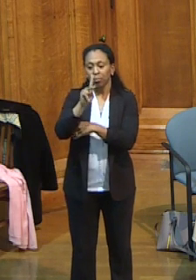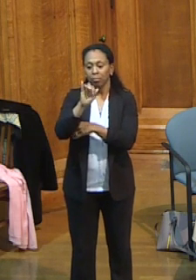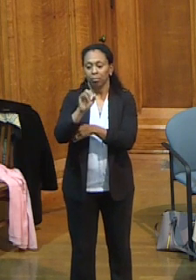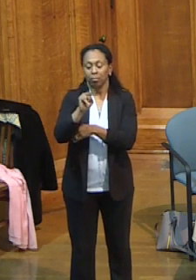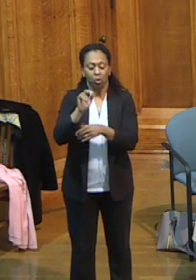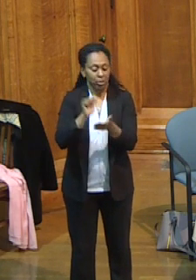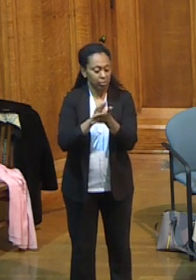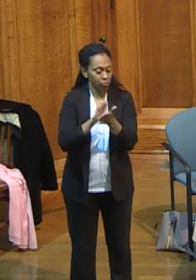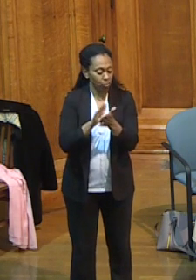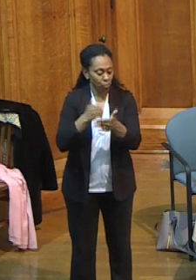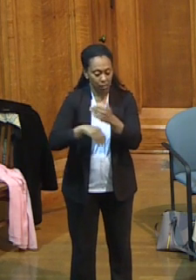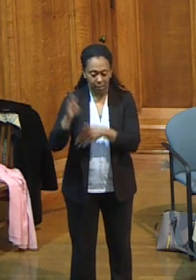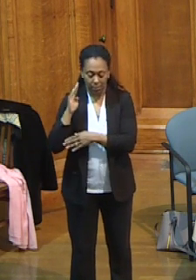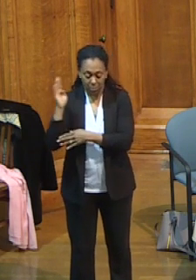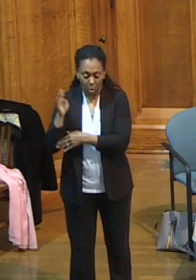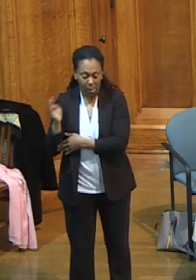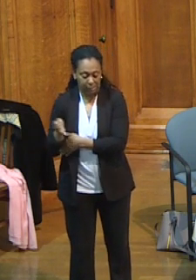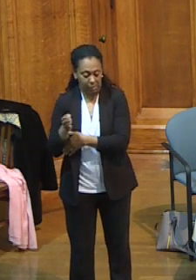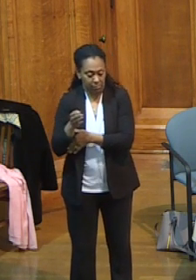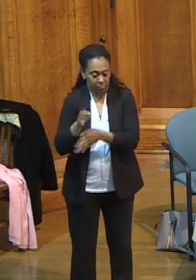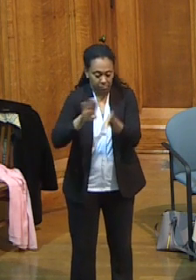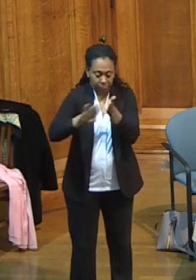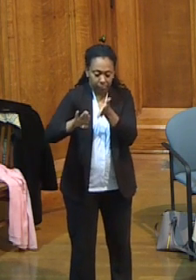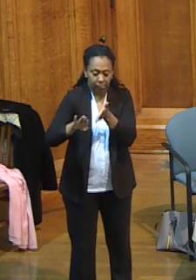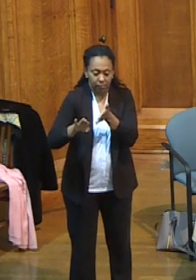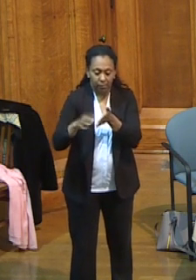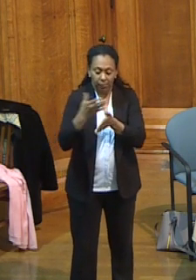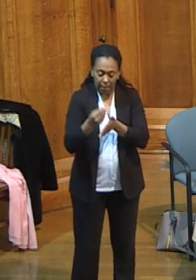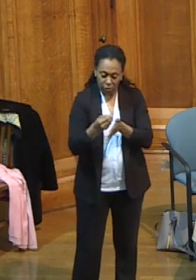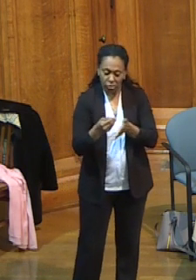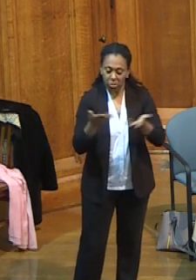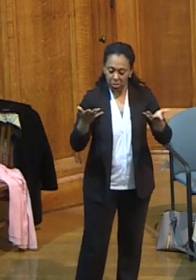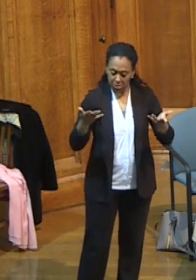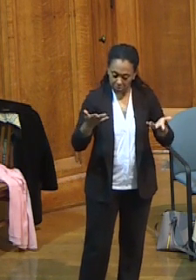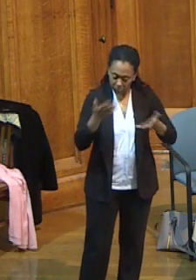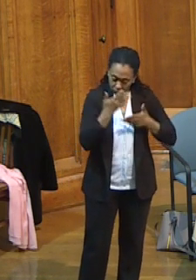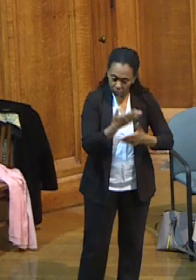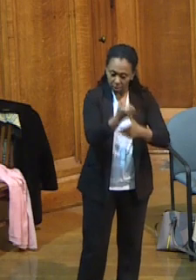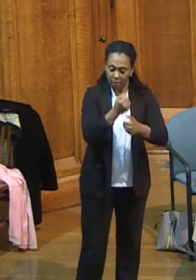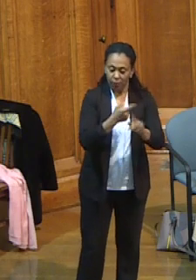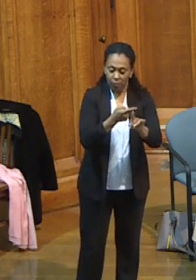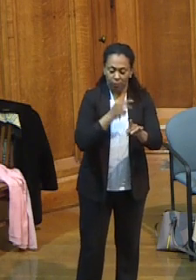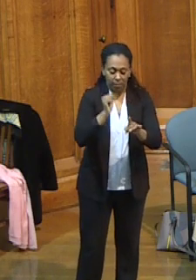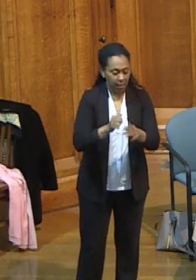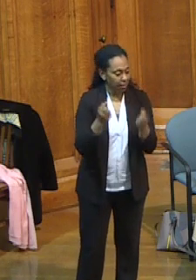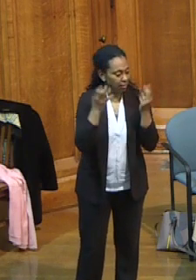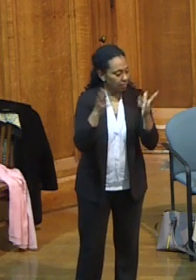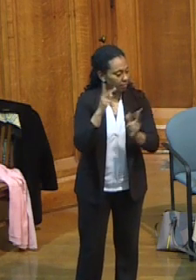in fact and she ultimately recovered from that. Many people jumped to her defense.